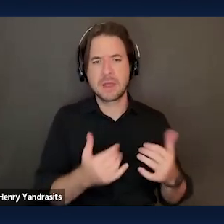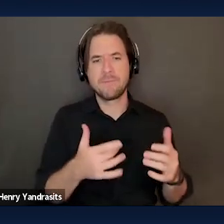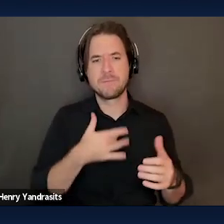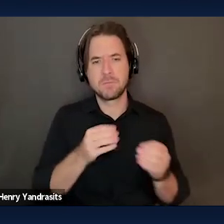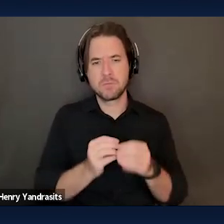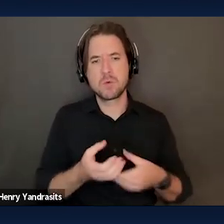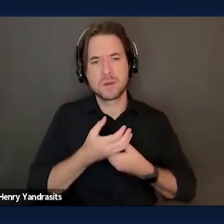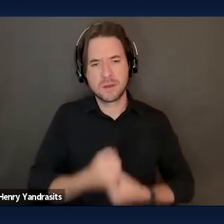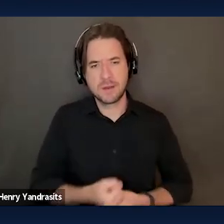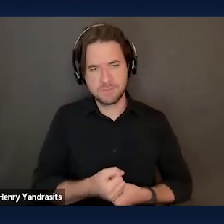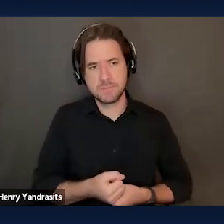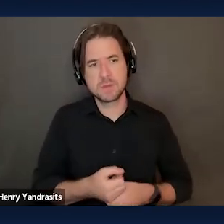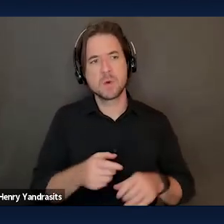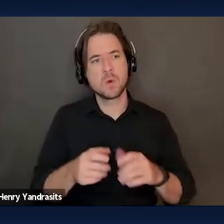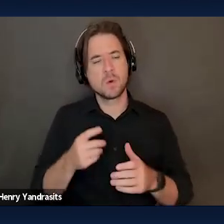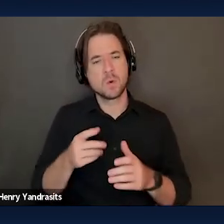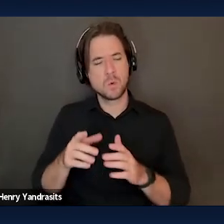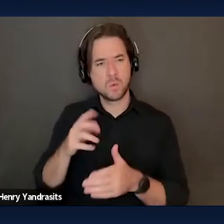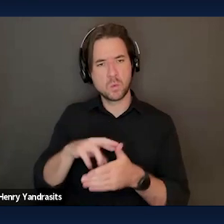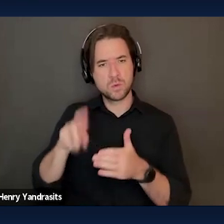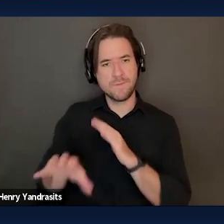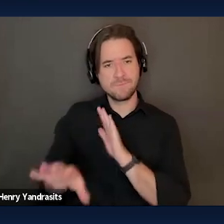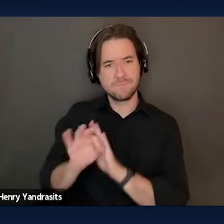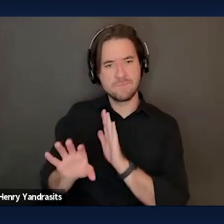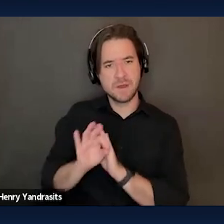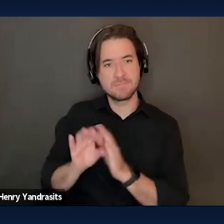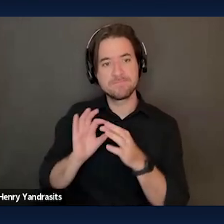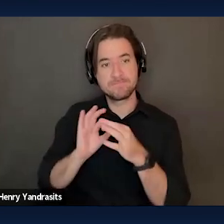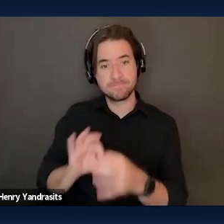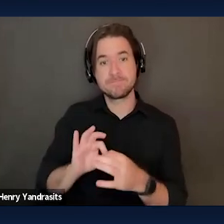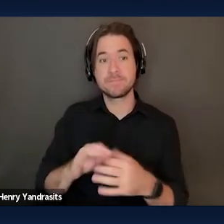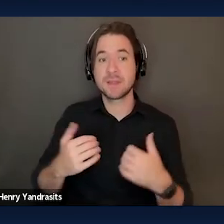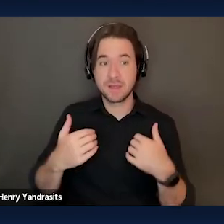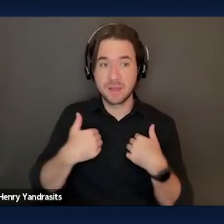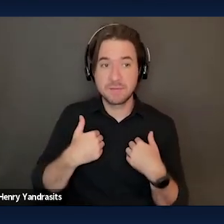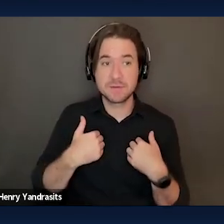in what they were finding. as part of having.